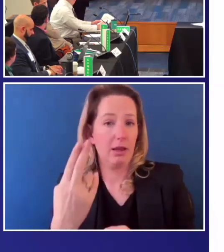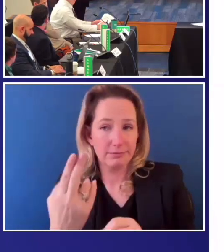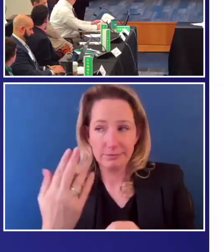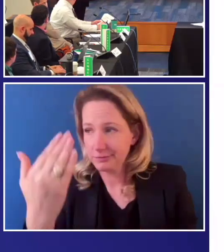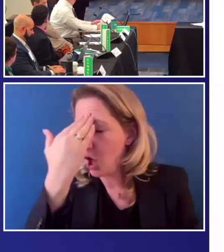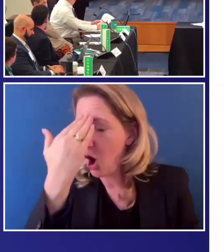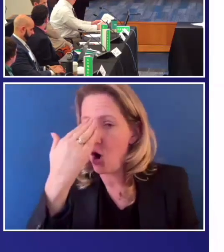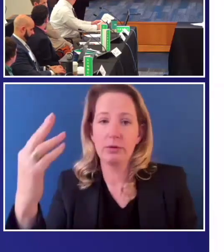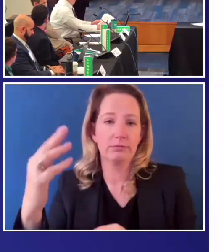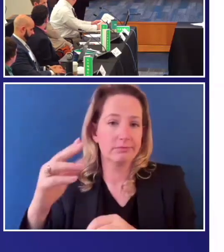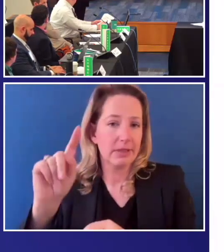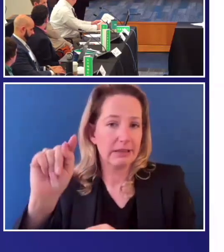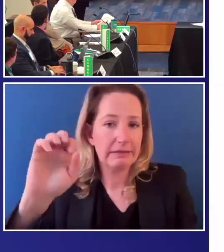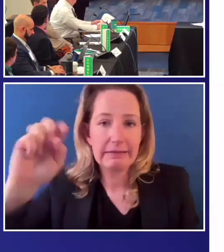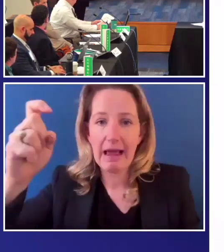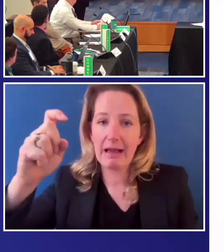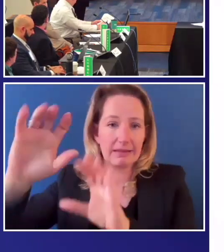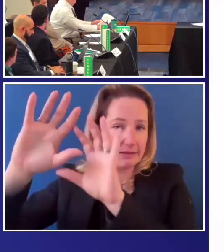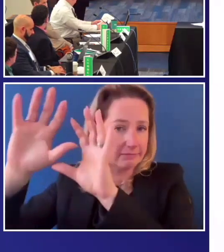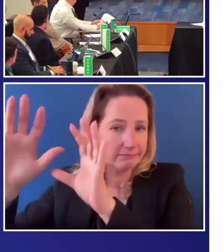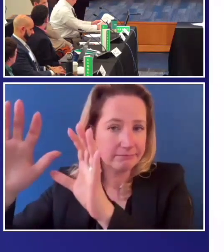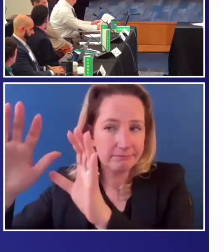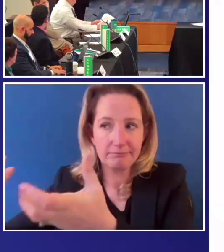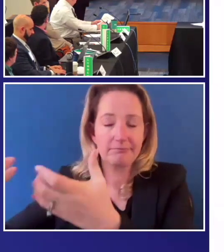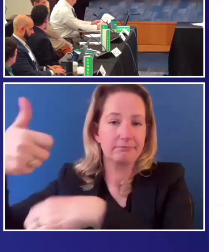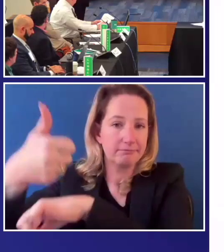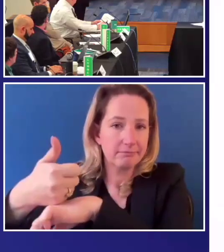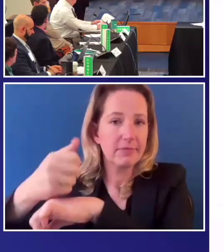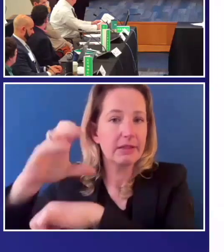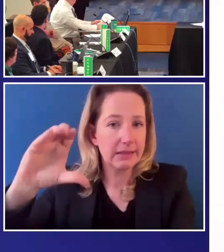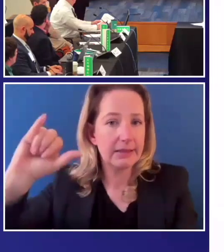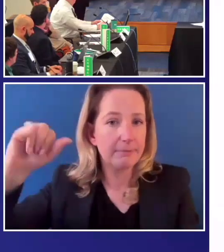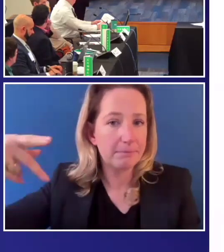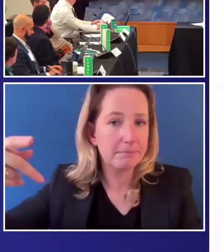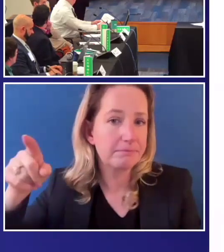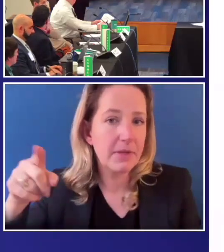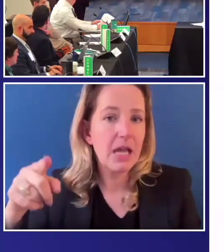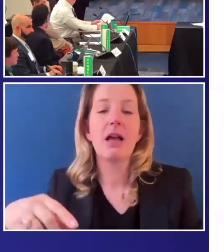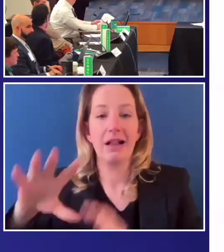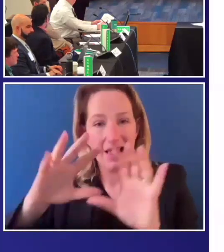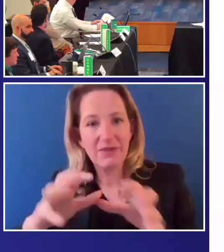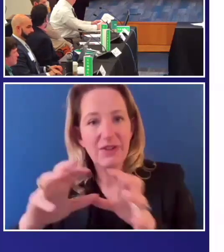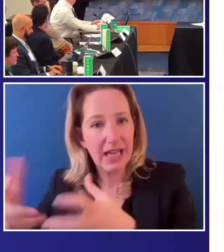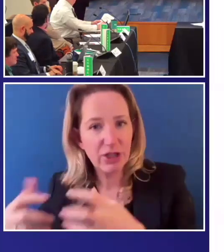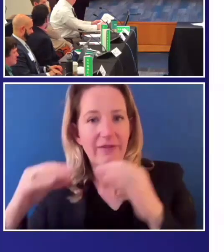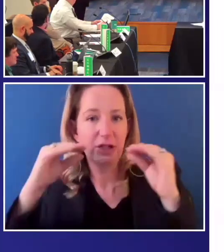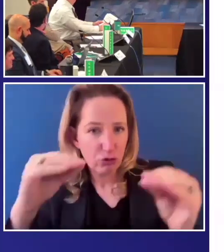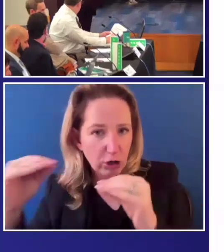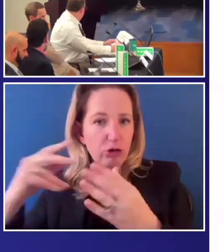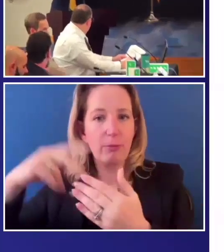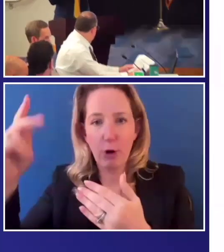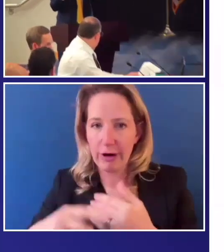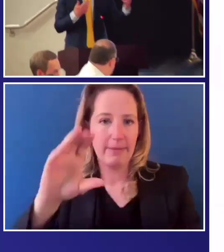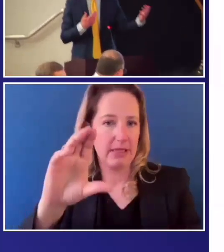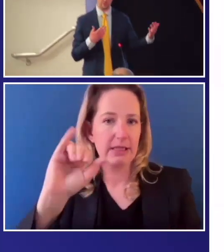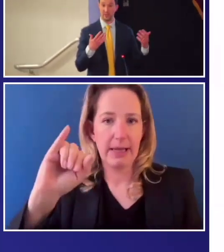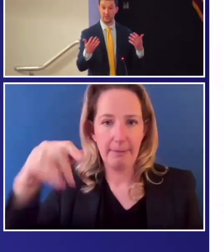of classification of instructional programs. And while it may be true that within a two-digit CIP, you have -- was it physical therapy and